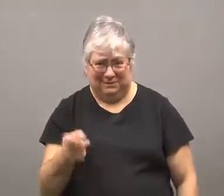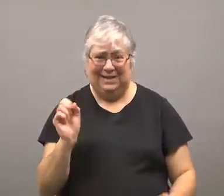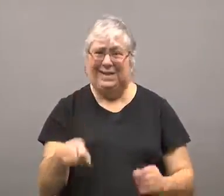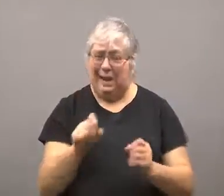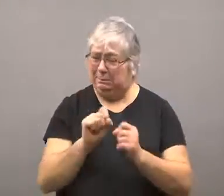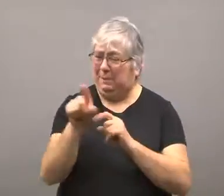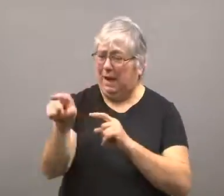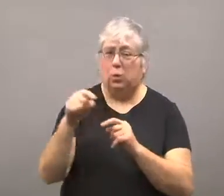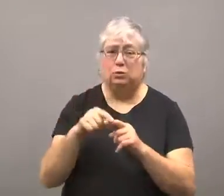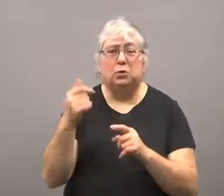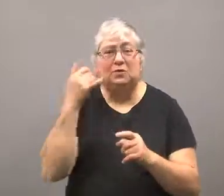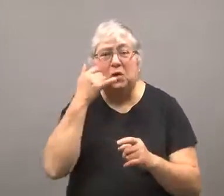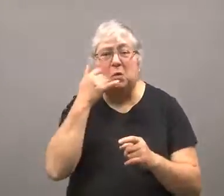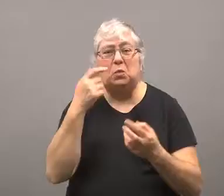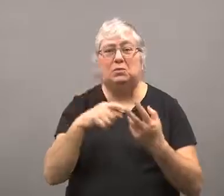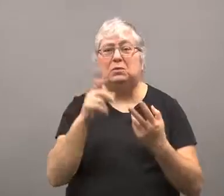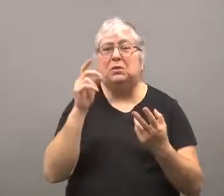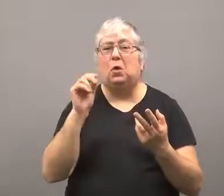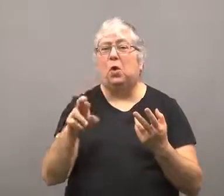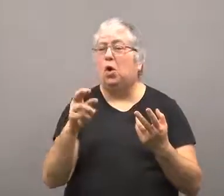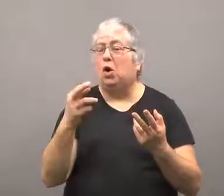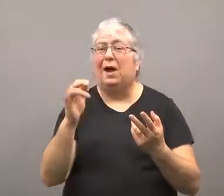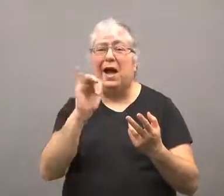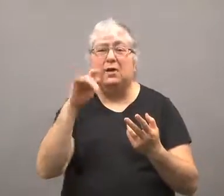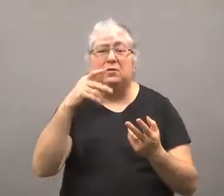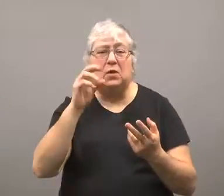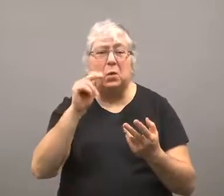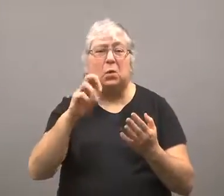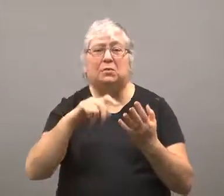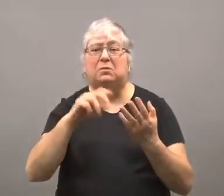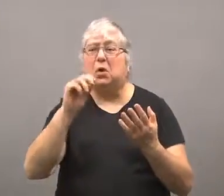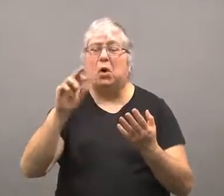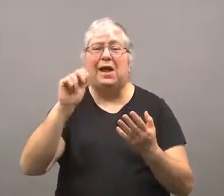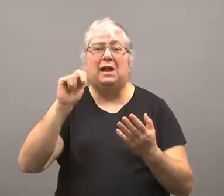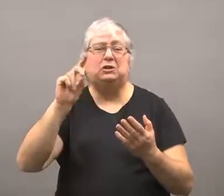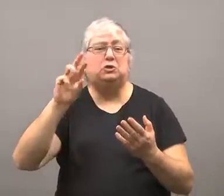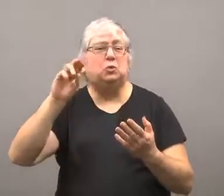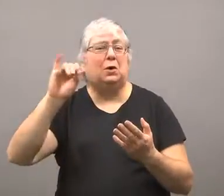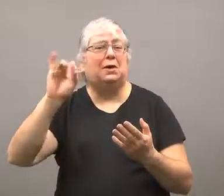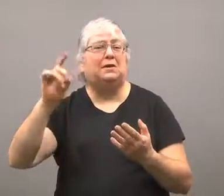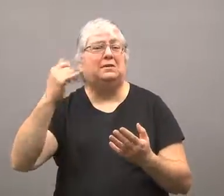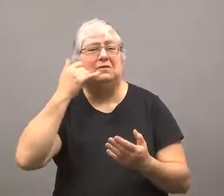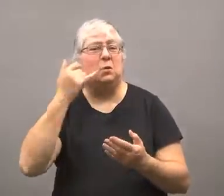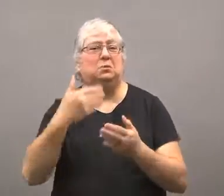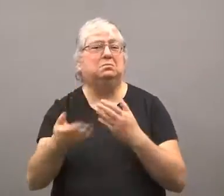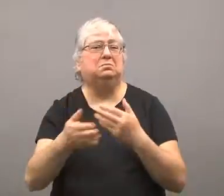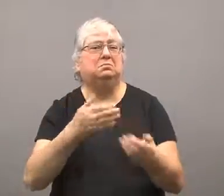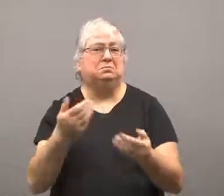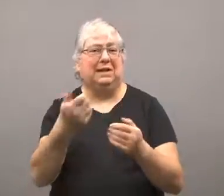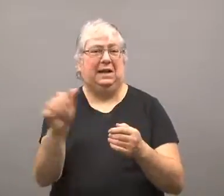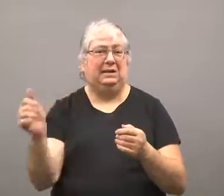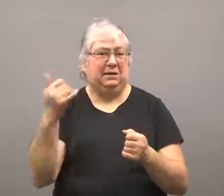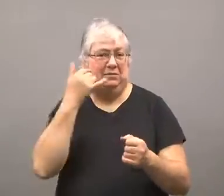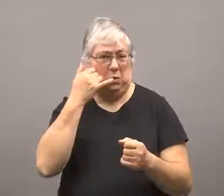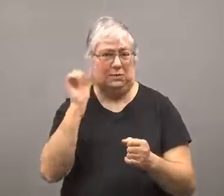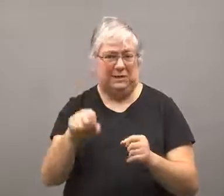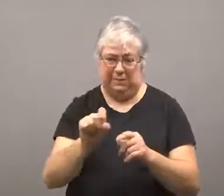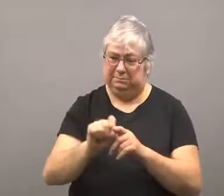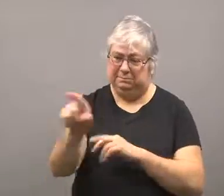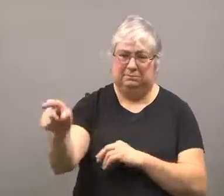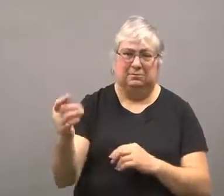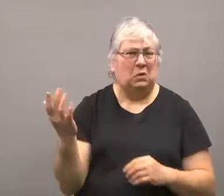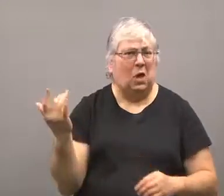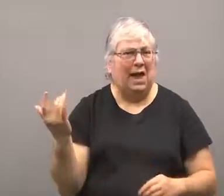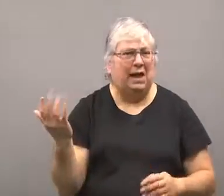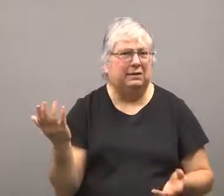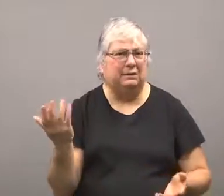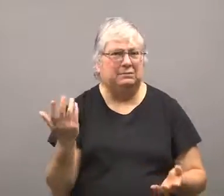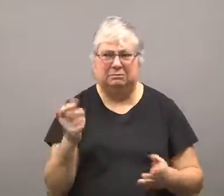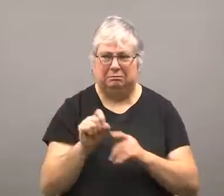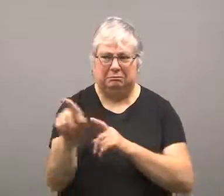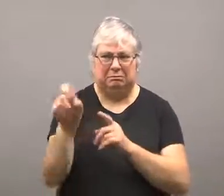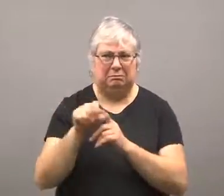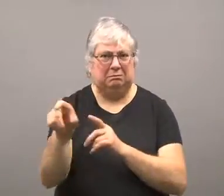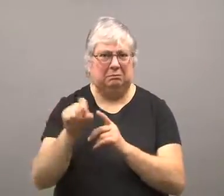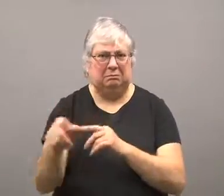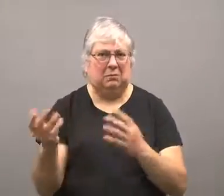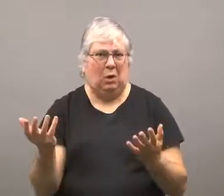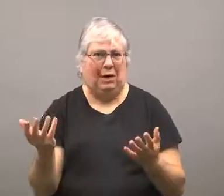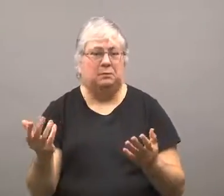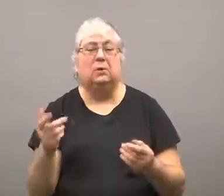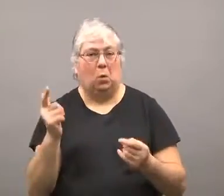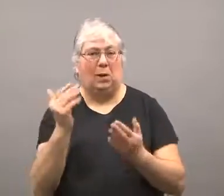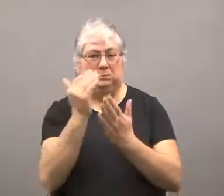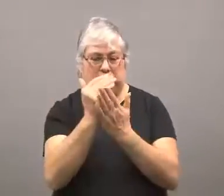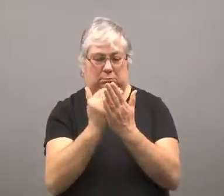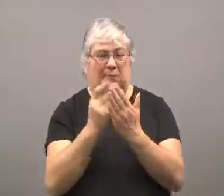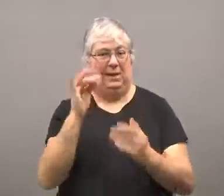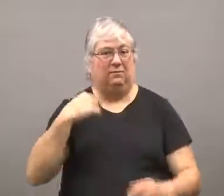It can send signals to any smartphone, such as iPhone or the Android phones.